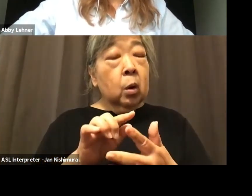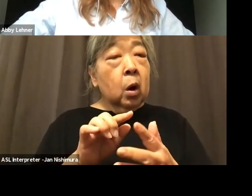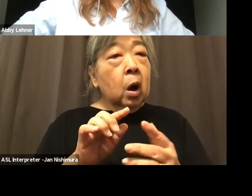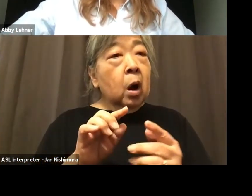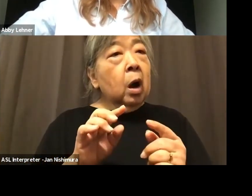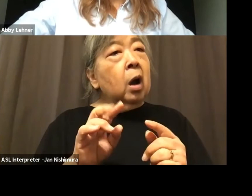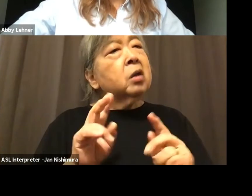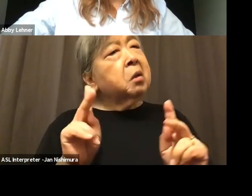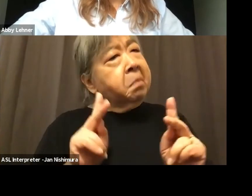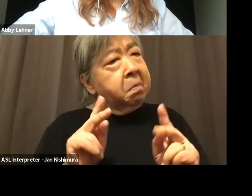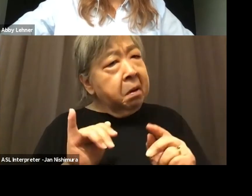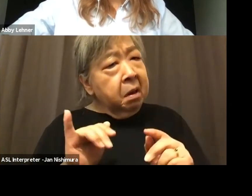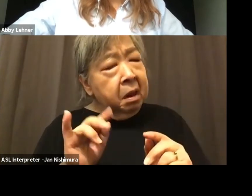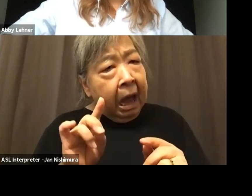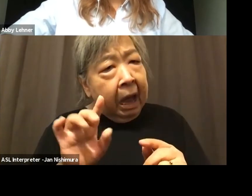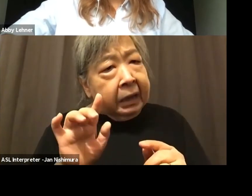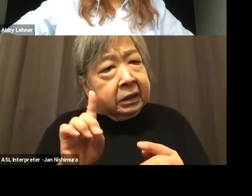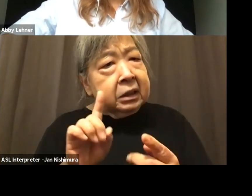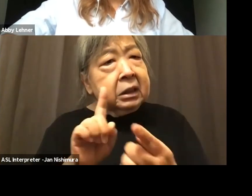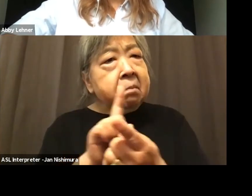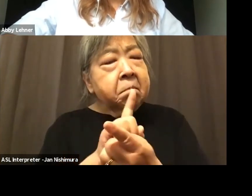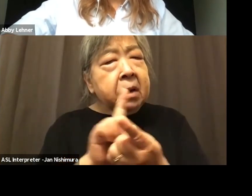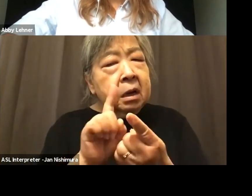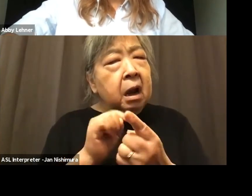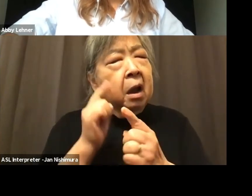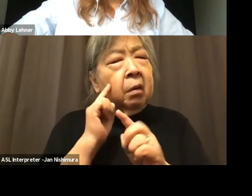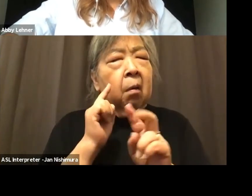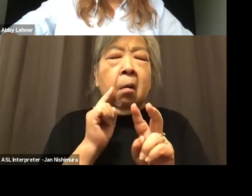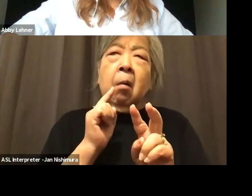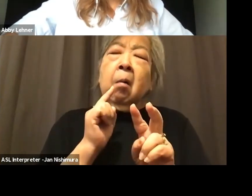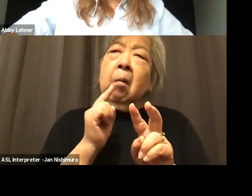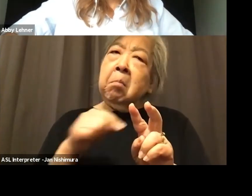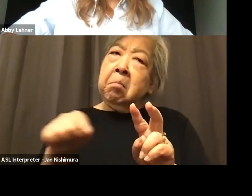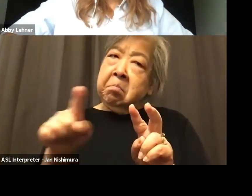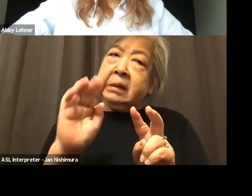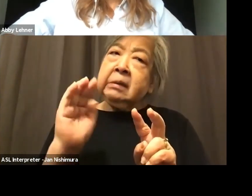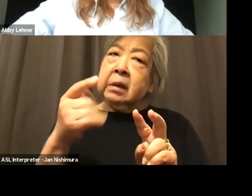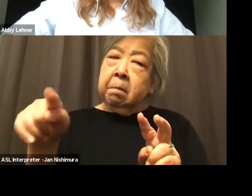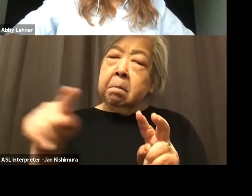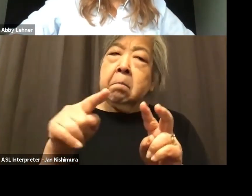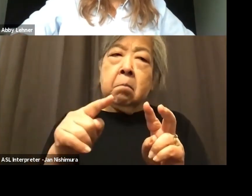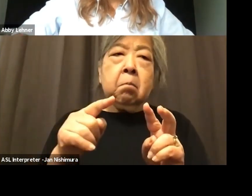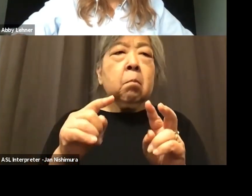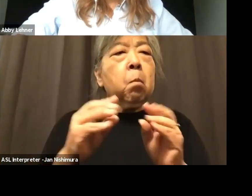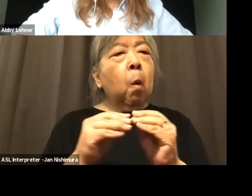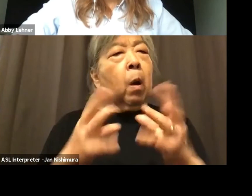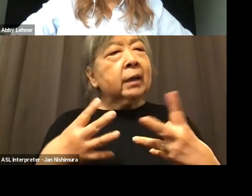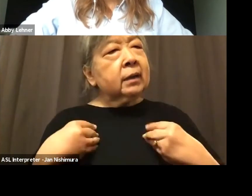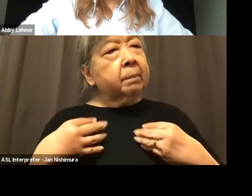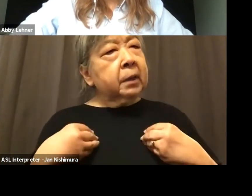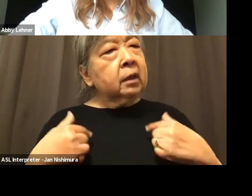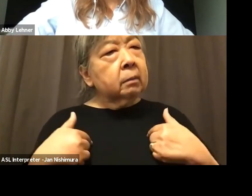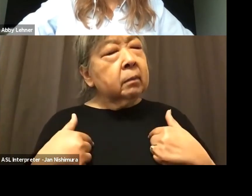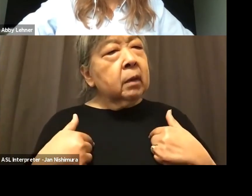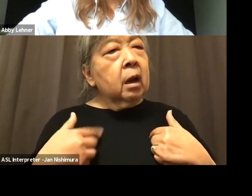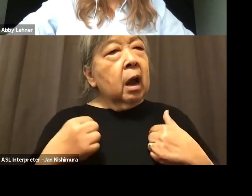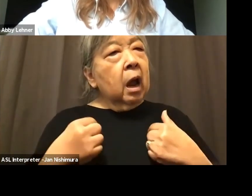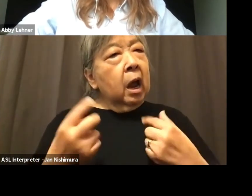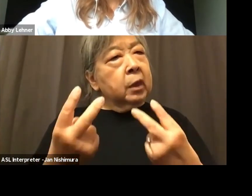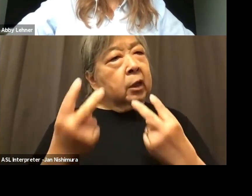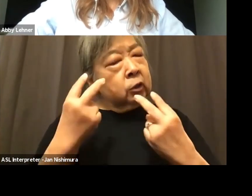that people were much more accepting often and saw the disability as part of diversity and